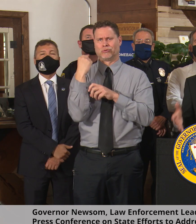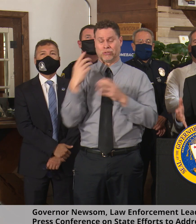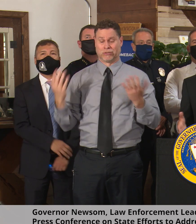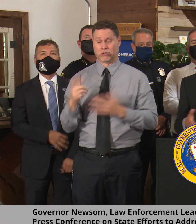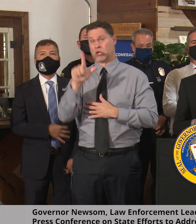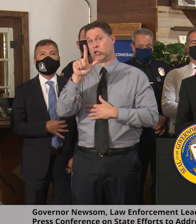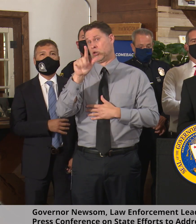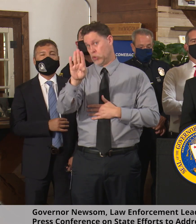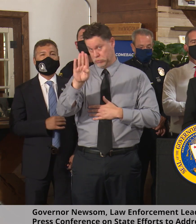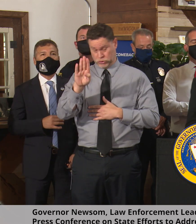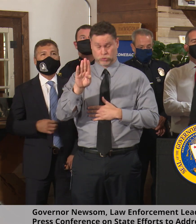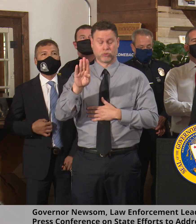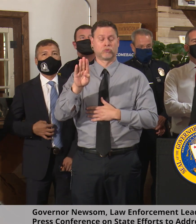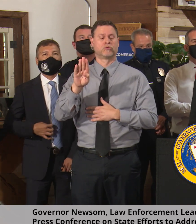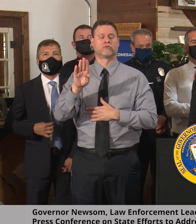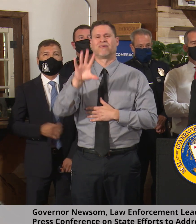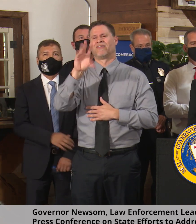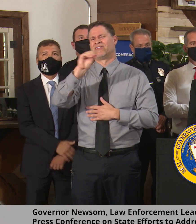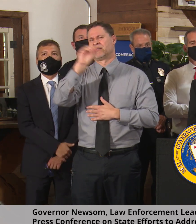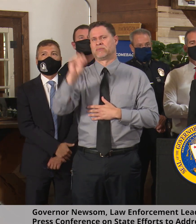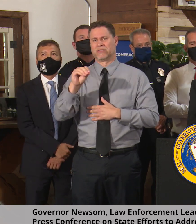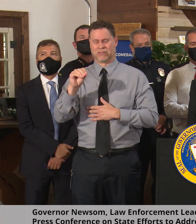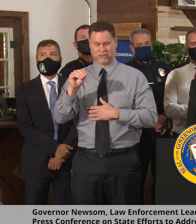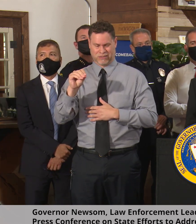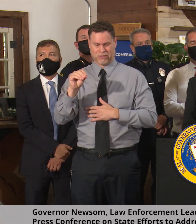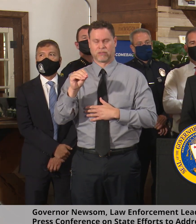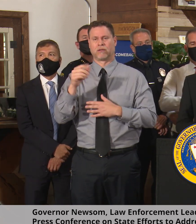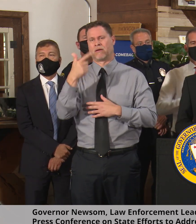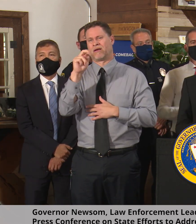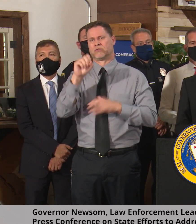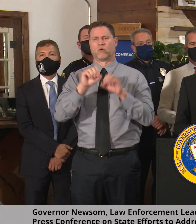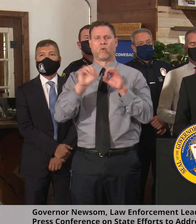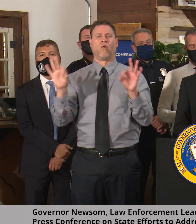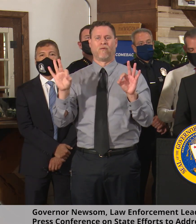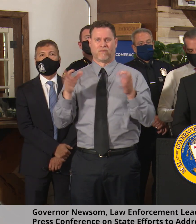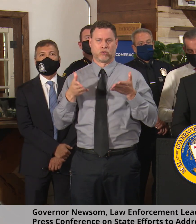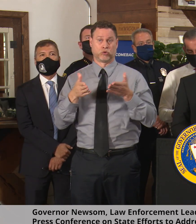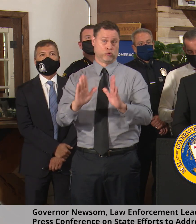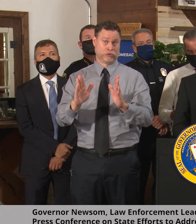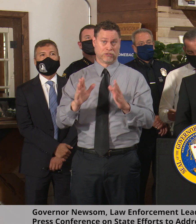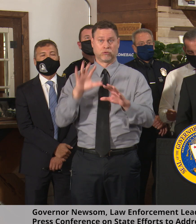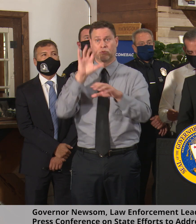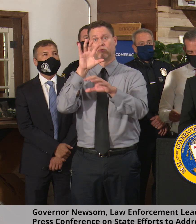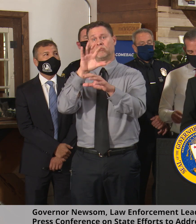alone we are taking 50 percent more guns off the street and arresting more people with guns than